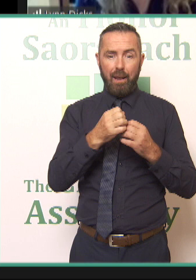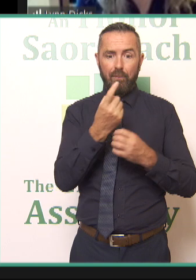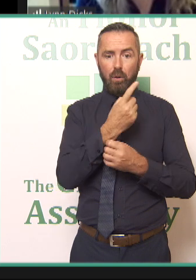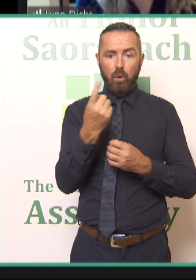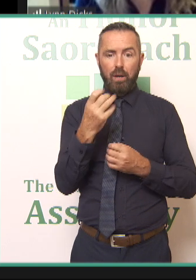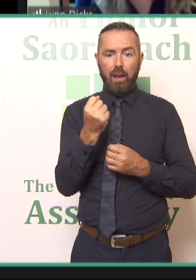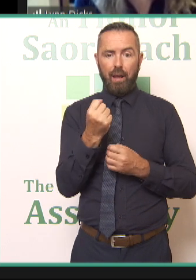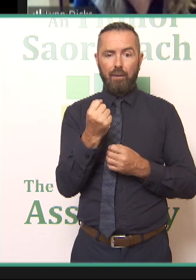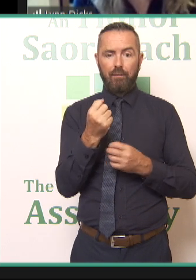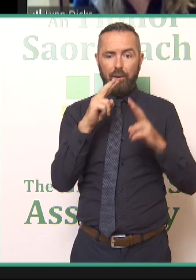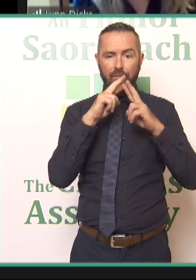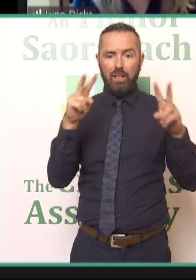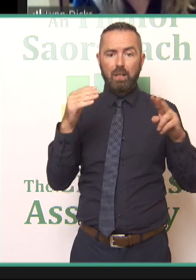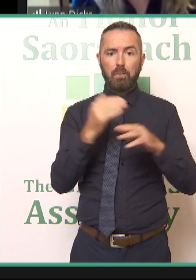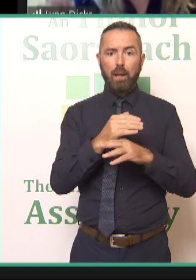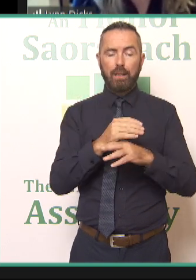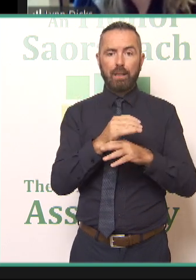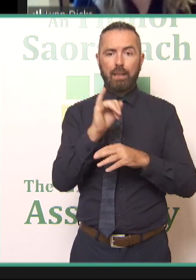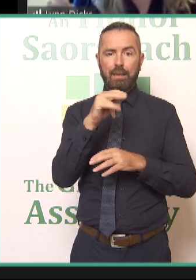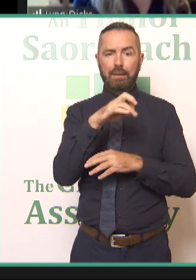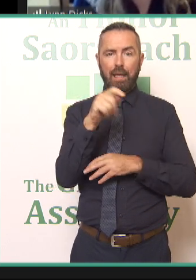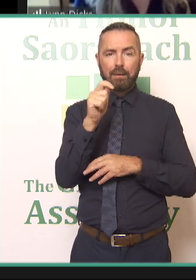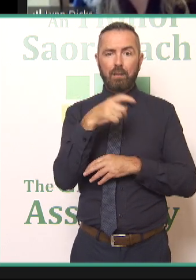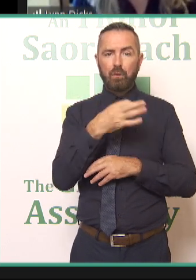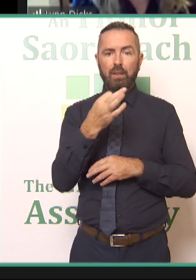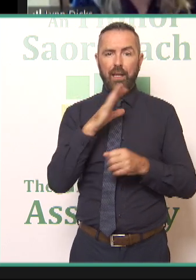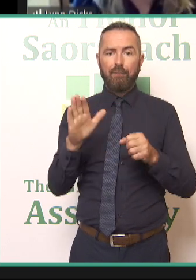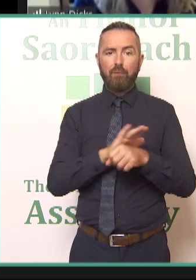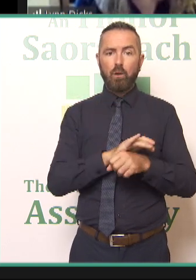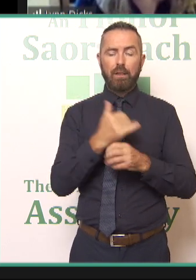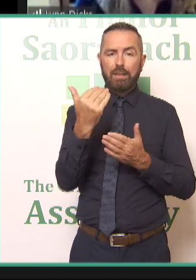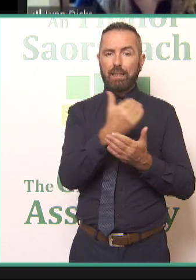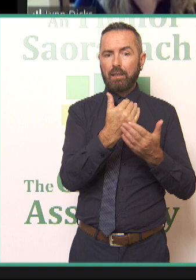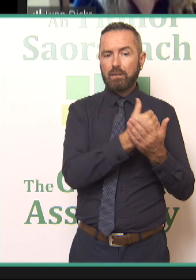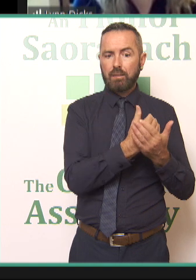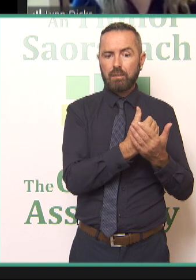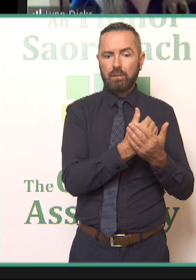has to be visited by an insect in order to get its full yield and the oil seed rape at the back